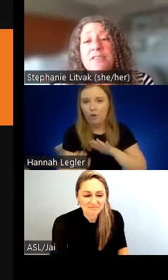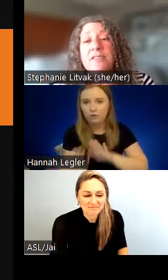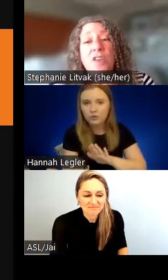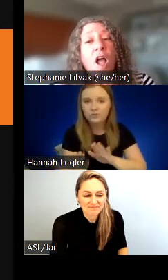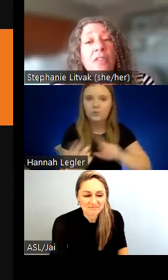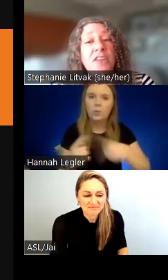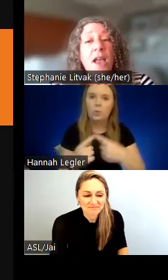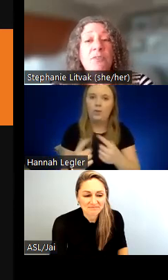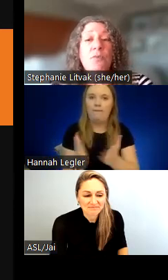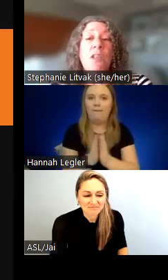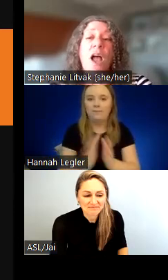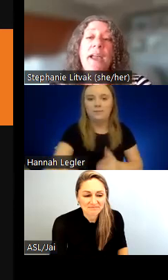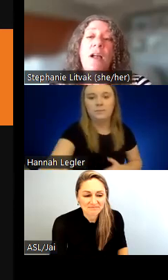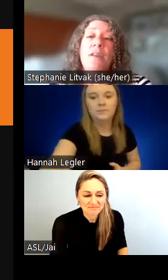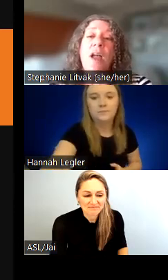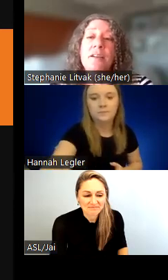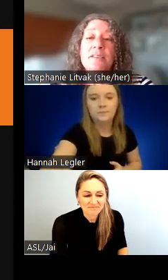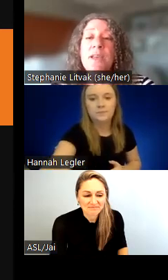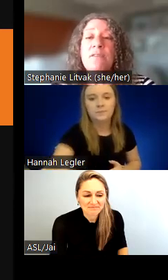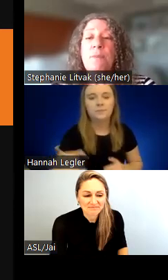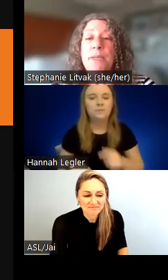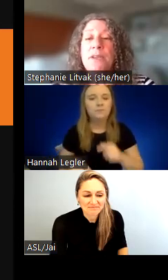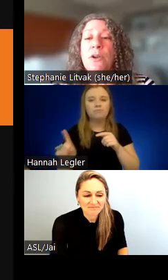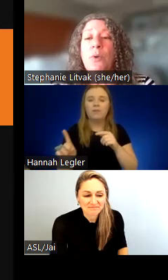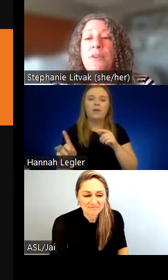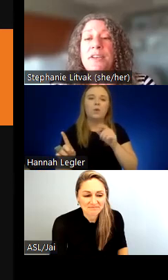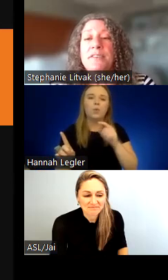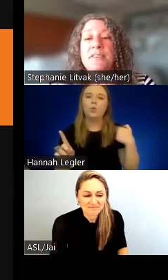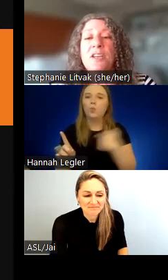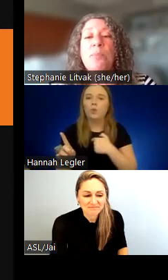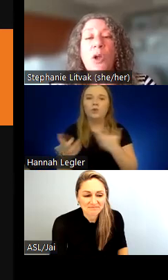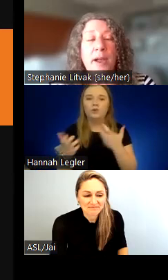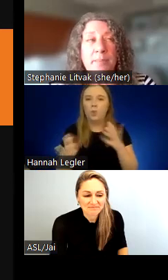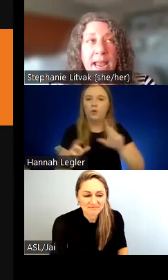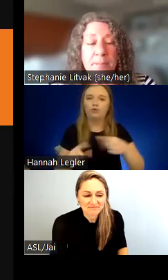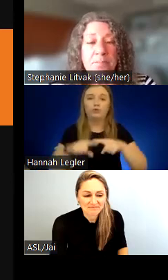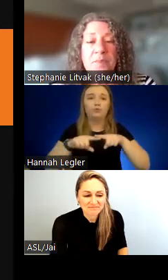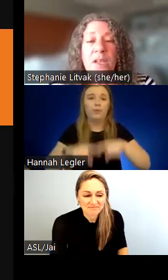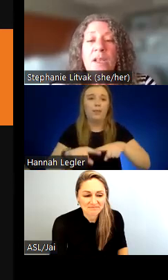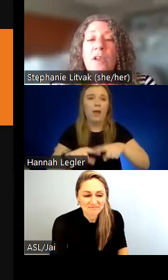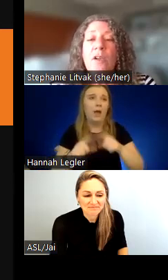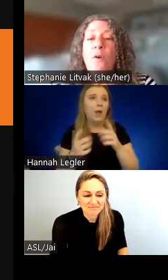This is not the time to rely on us being familiar with an existing program name.